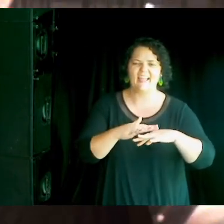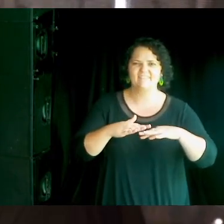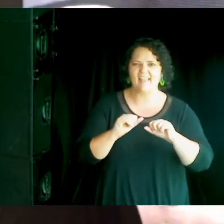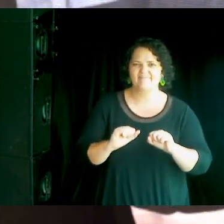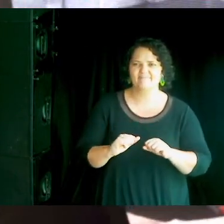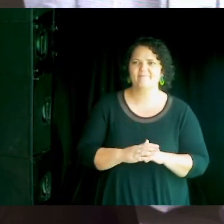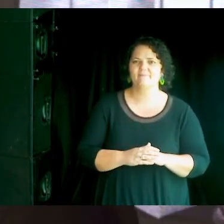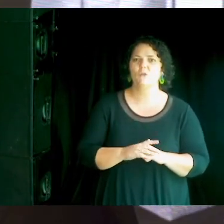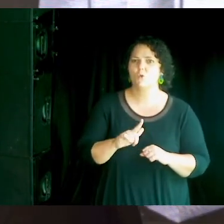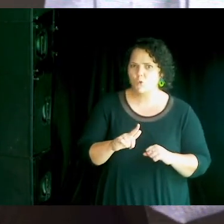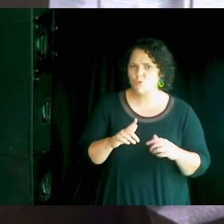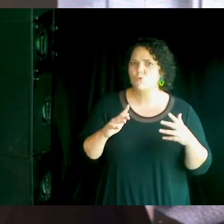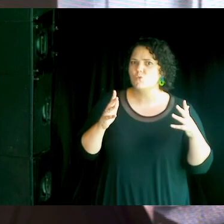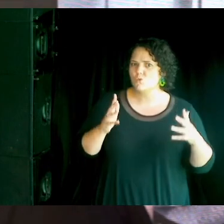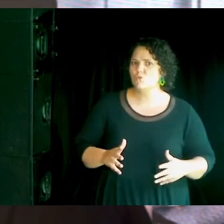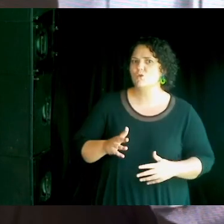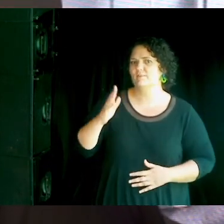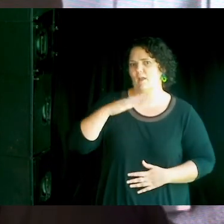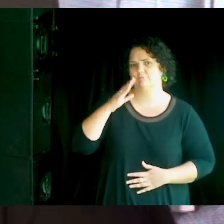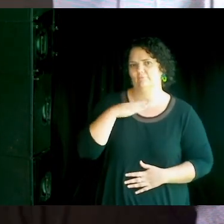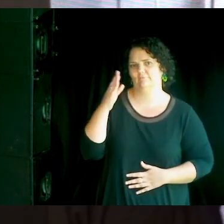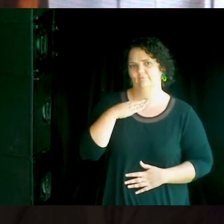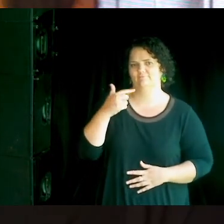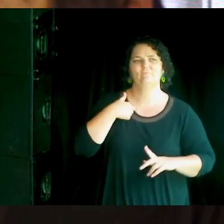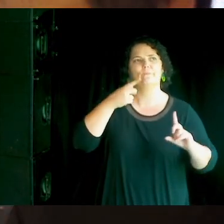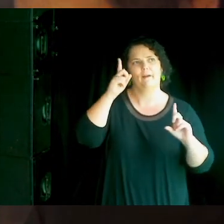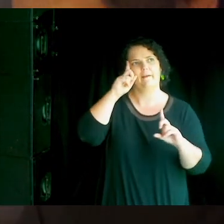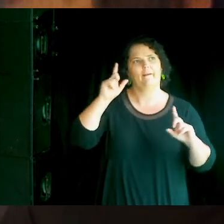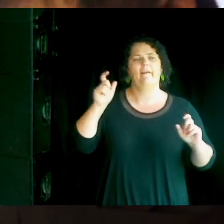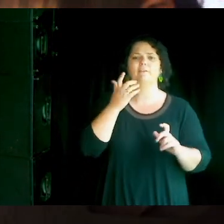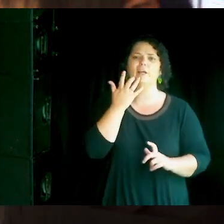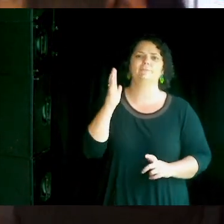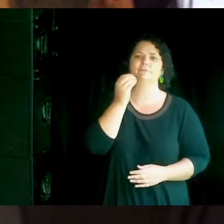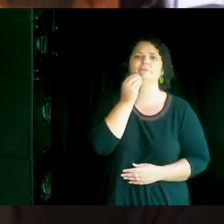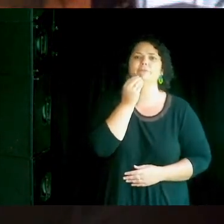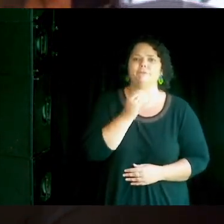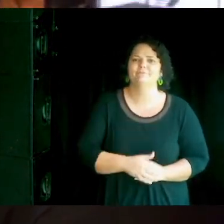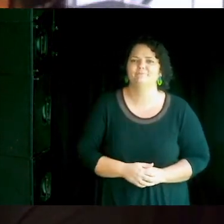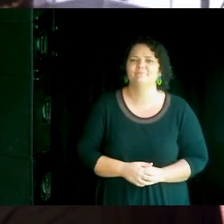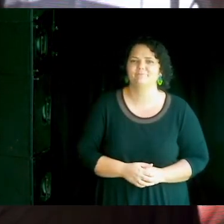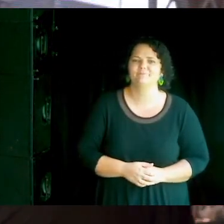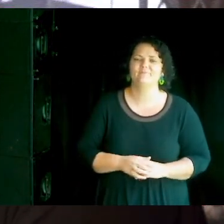spicy because I love my spicy food very much so this is the whole singapore chili crab and I will